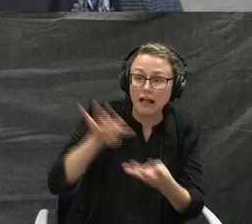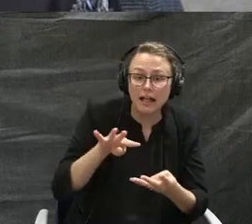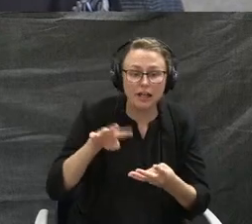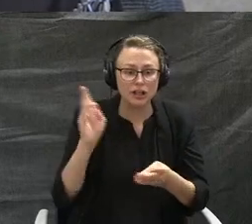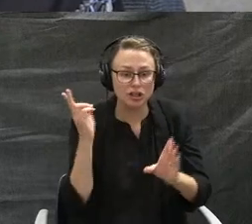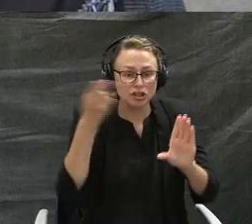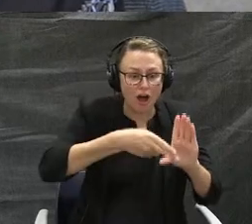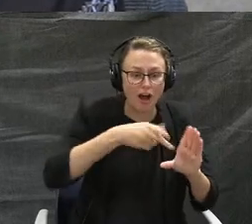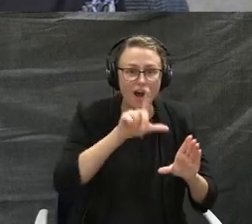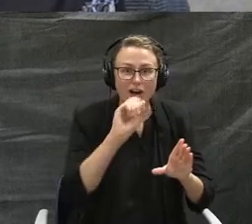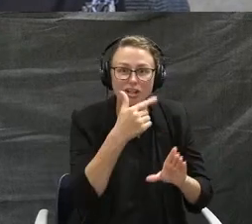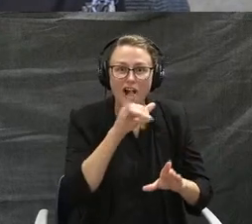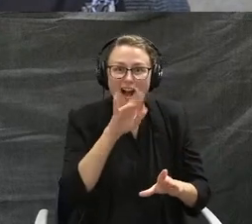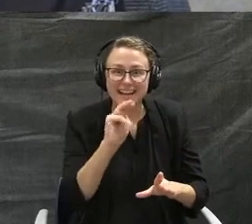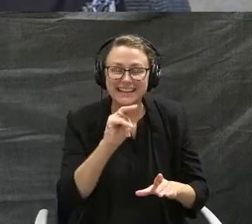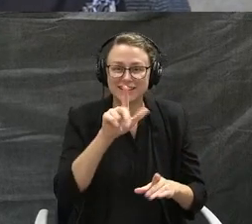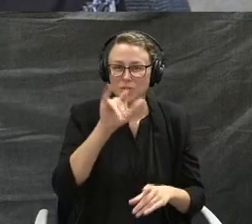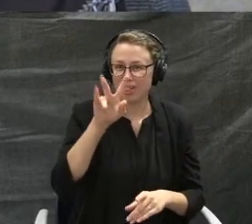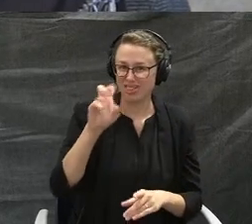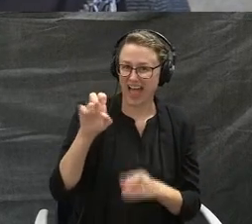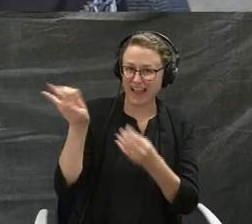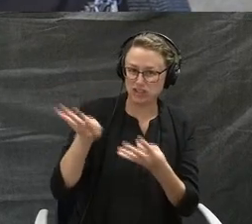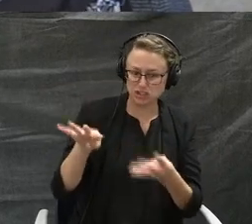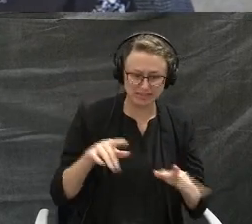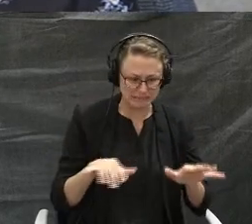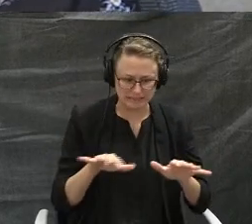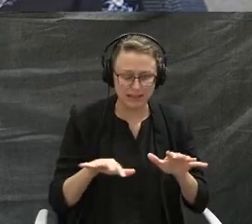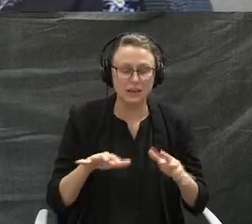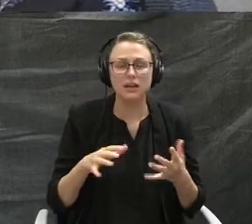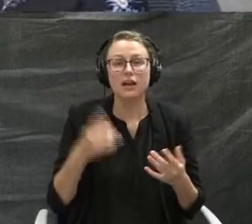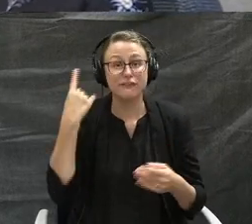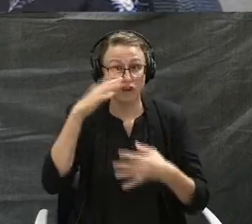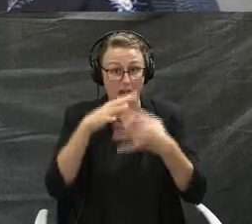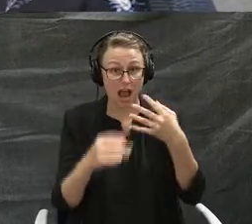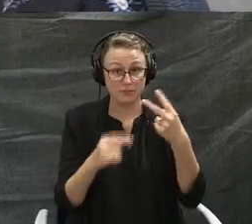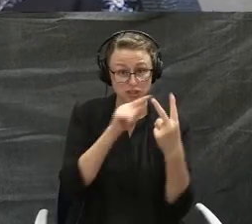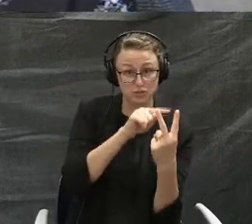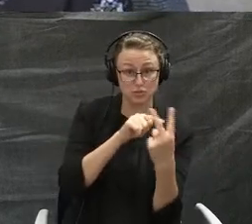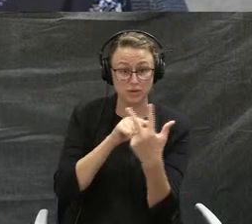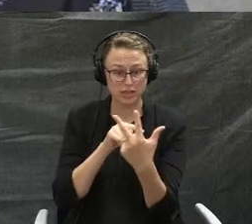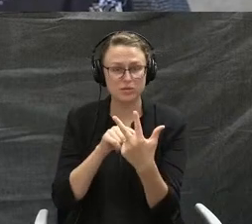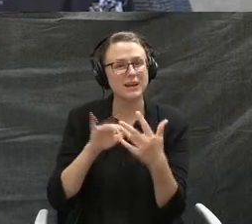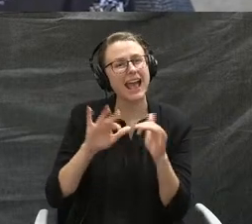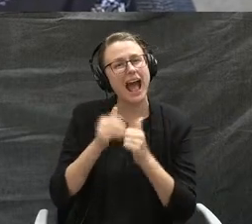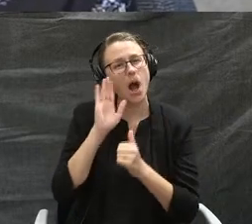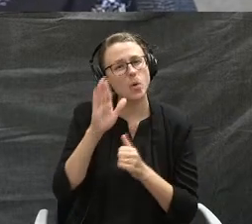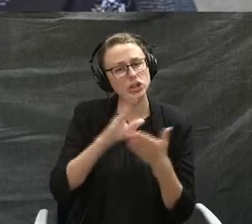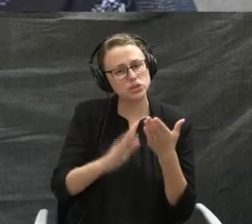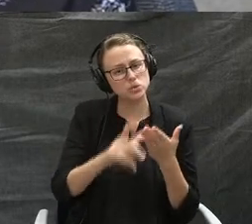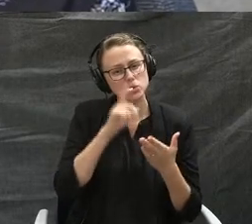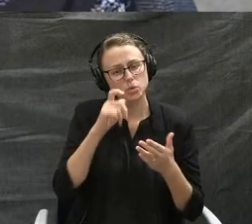for options two and three, how will those students who are away from home during the school day be successful in these models?